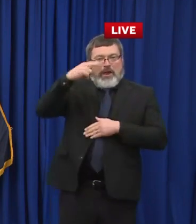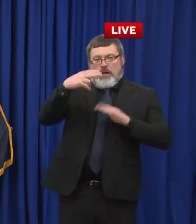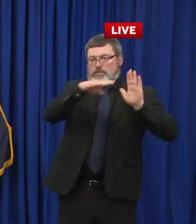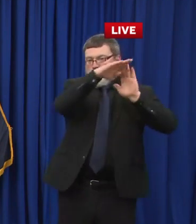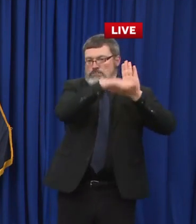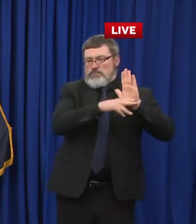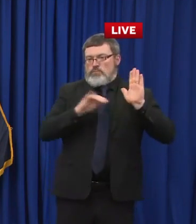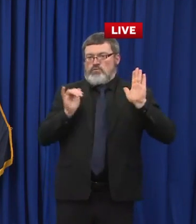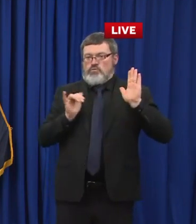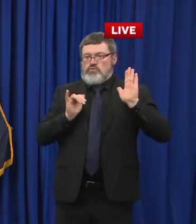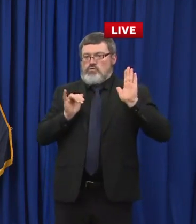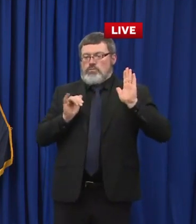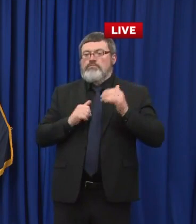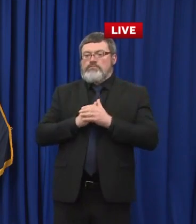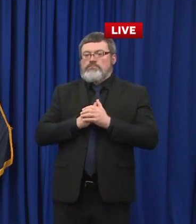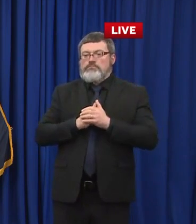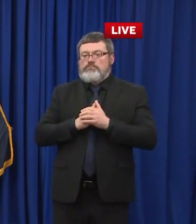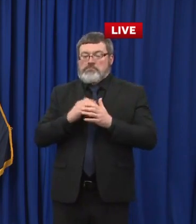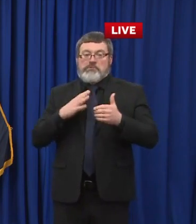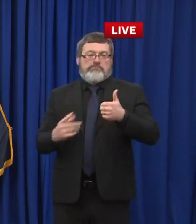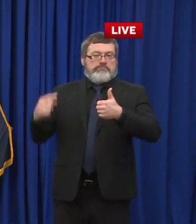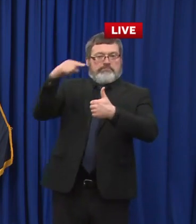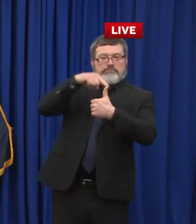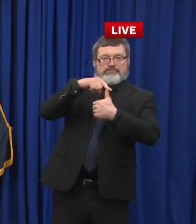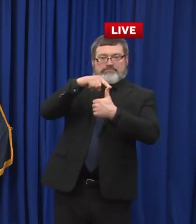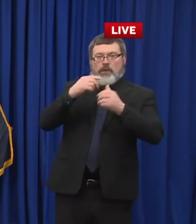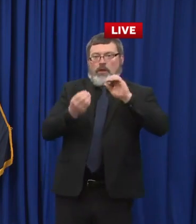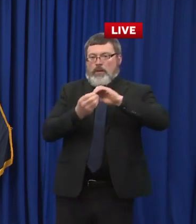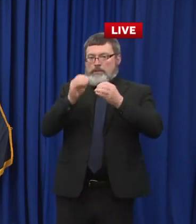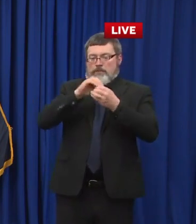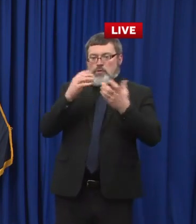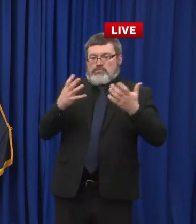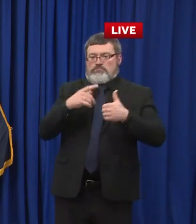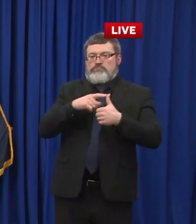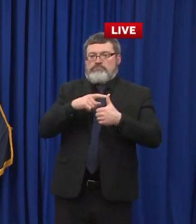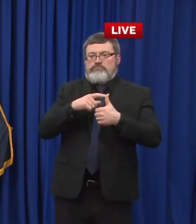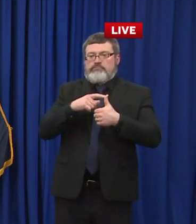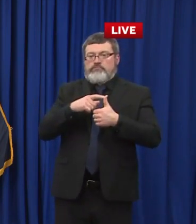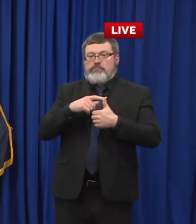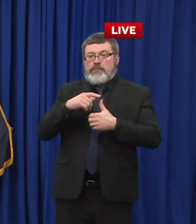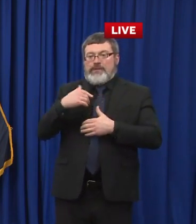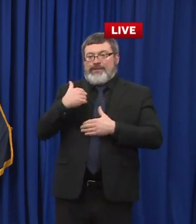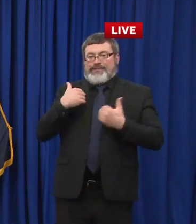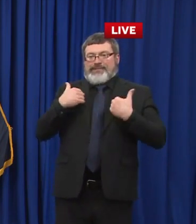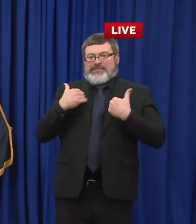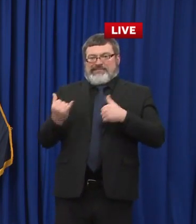HAMPSHIRE. WE HAVE BEEN GETTING A NUMBER OF QUESTIONS ABOUT THAT.